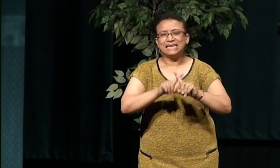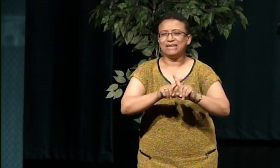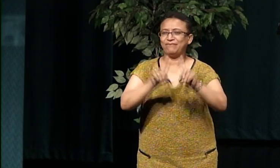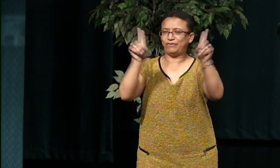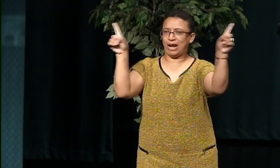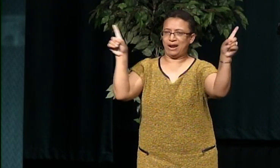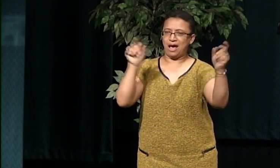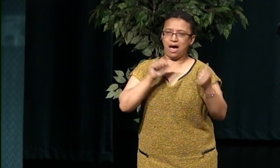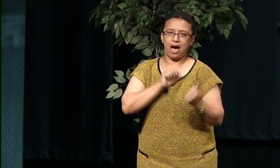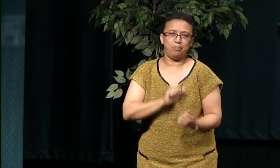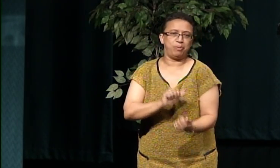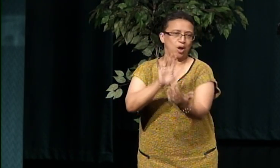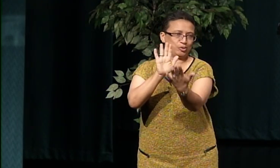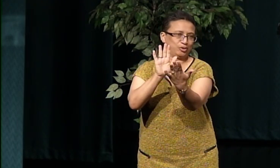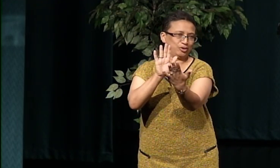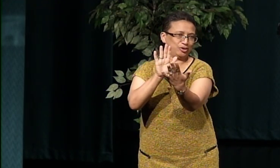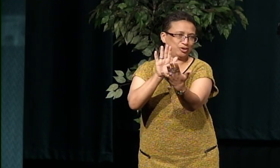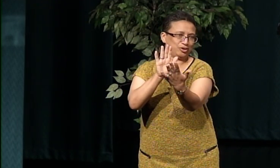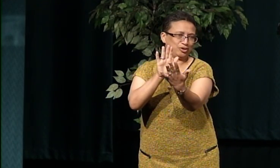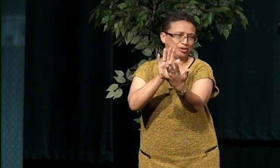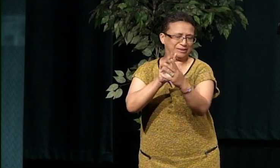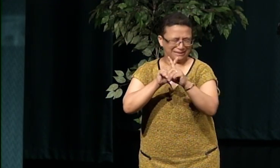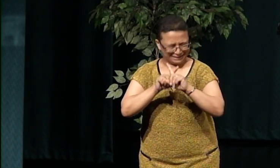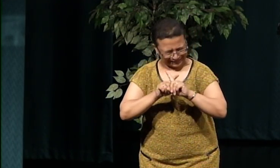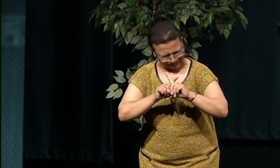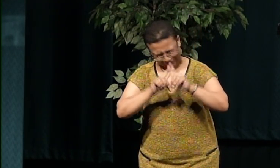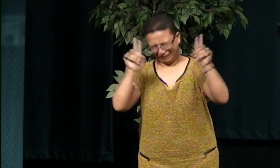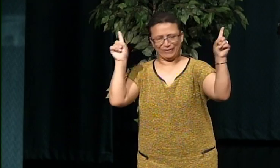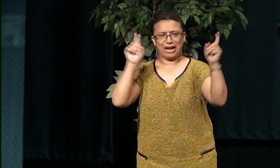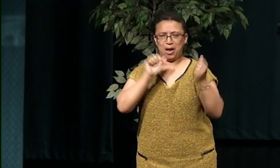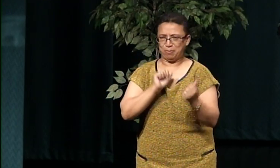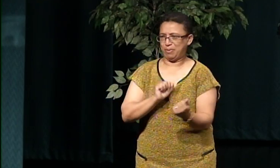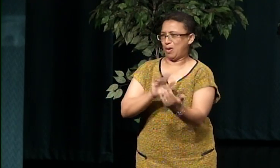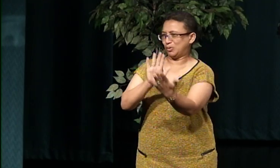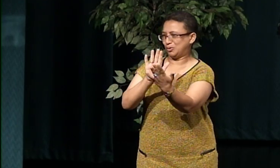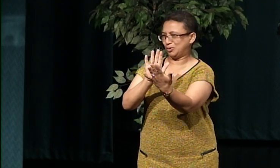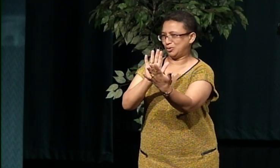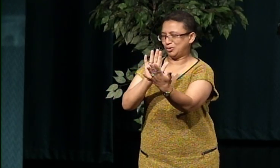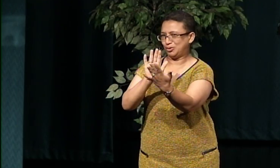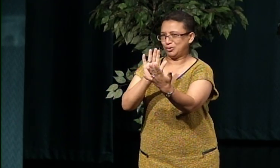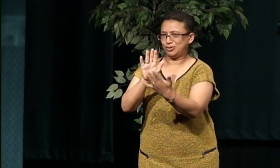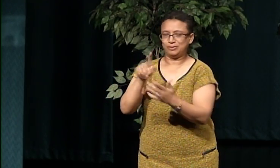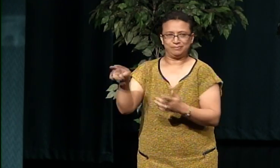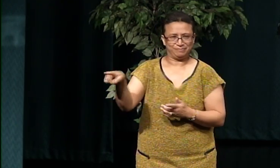So I thought I should take a different approach.